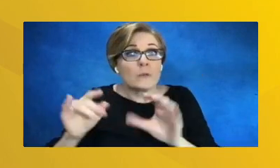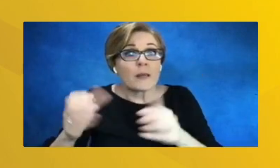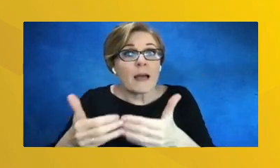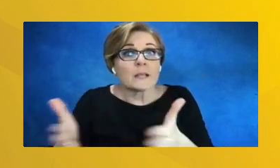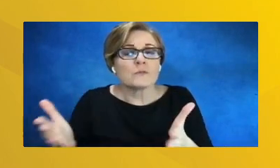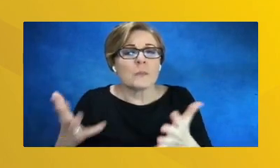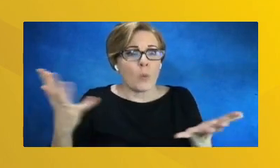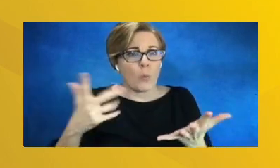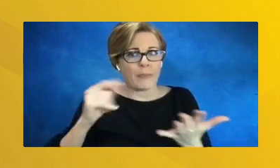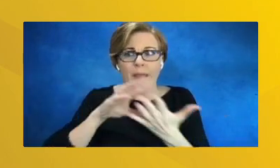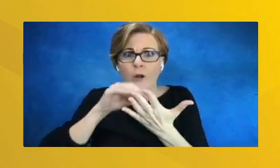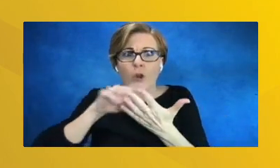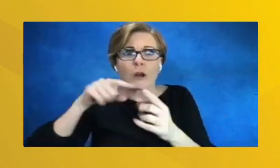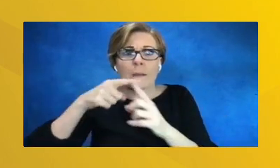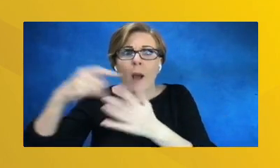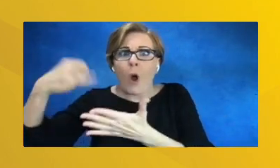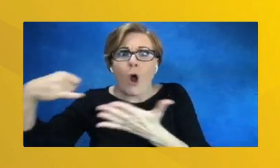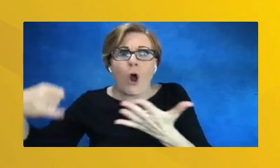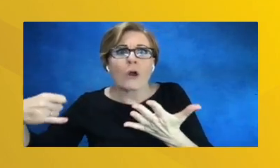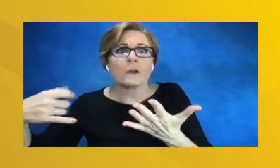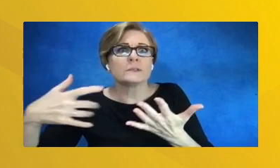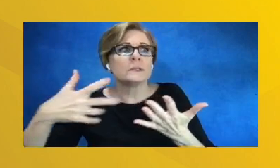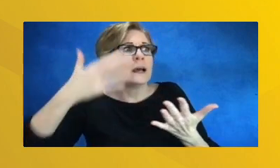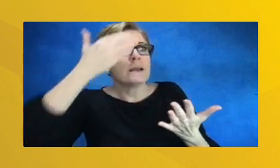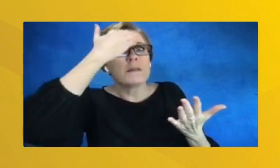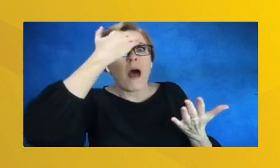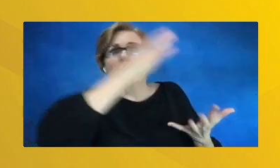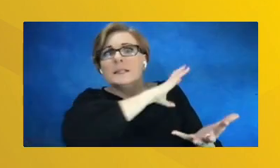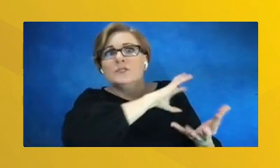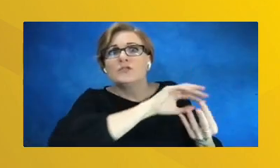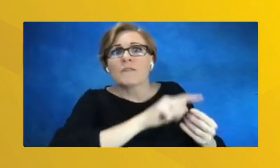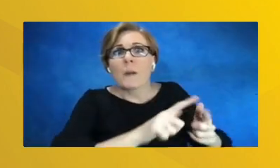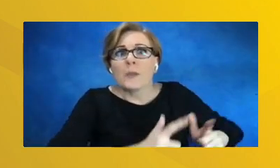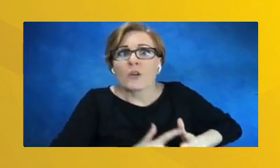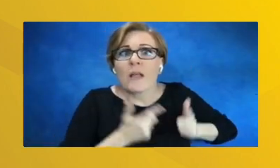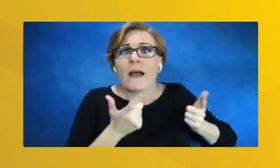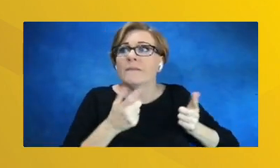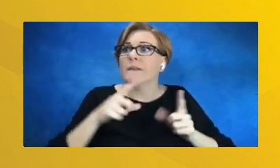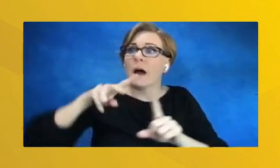can bring from their life to objects, all of that is really important and really valid,